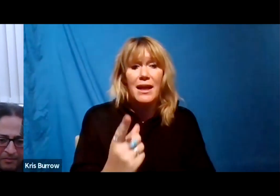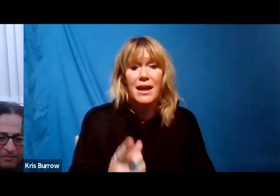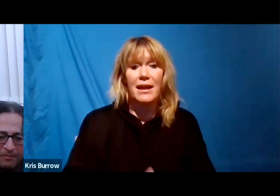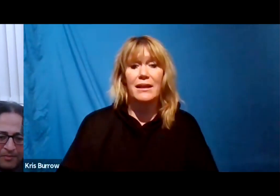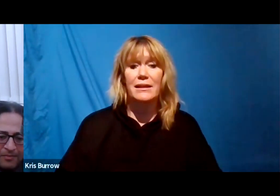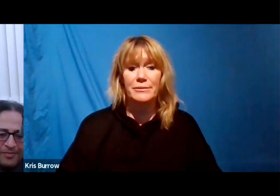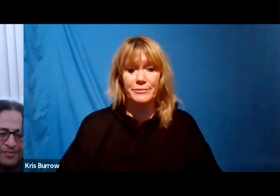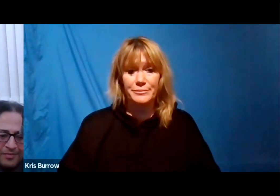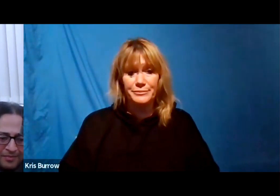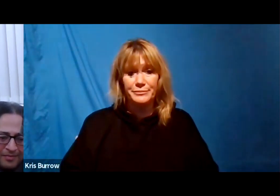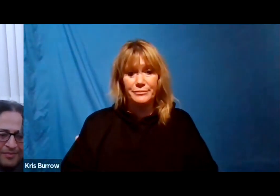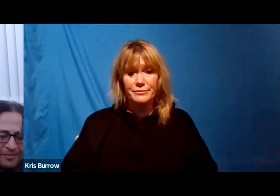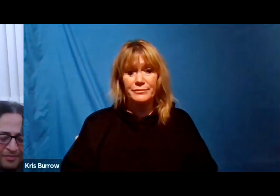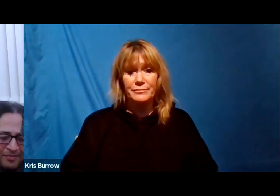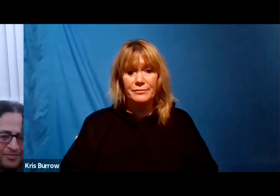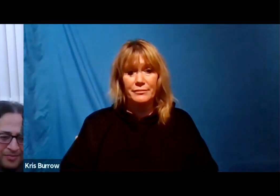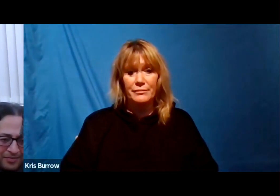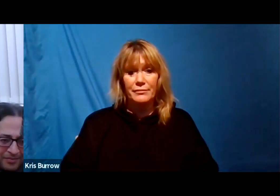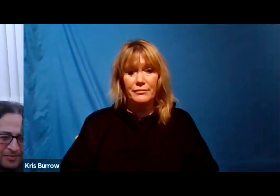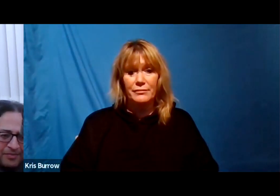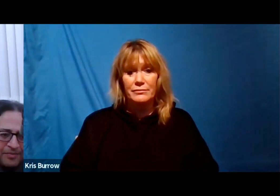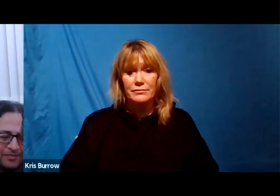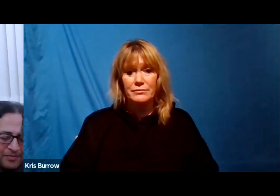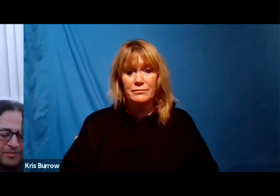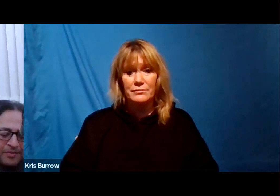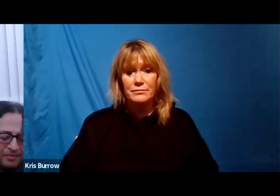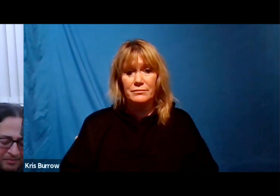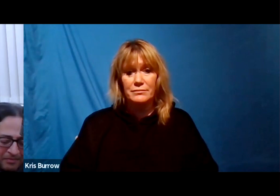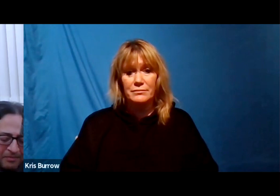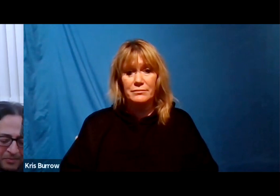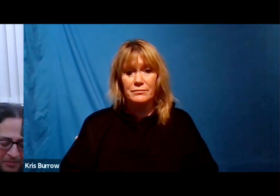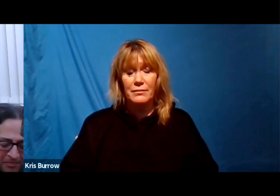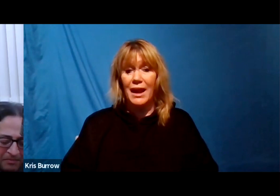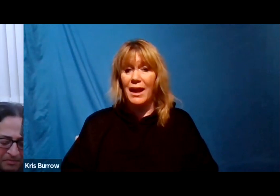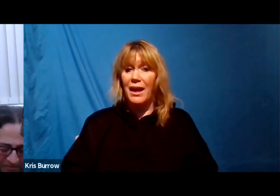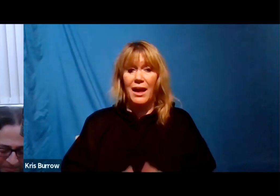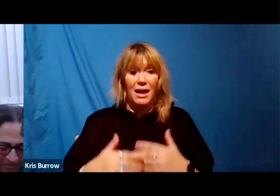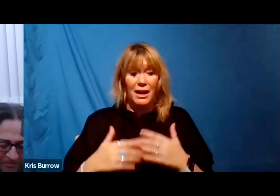Perverting justice with no shame